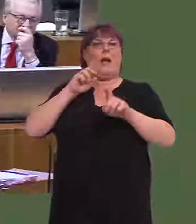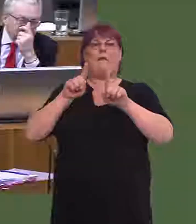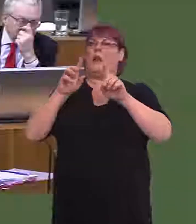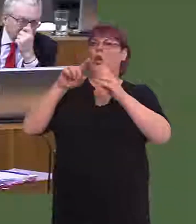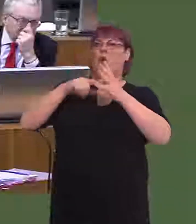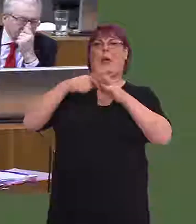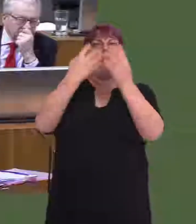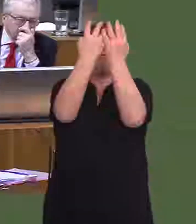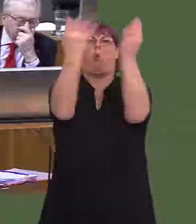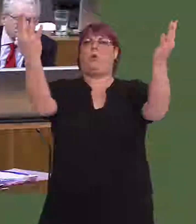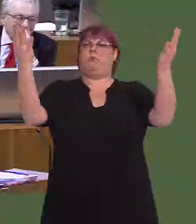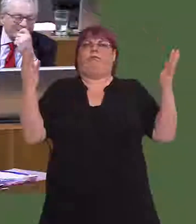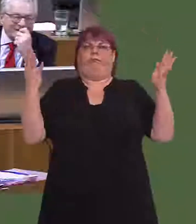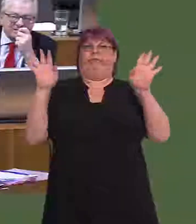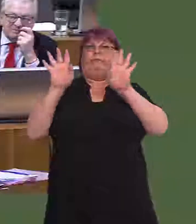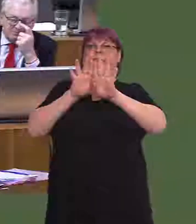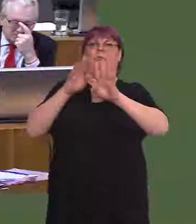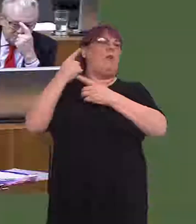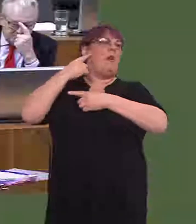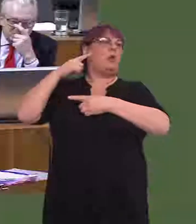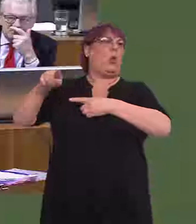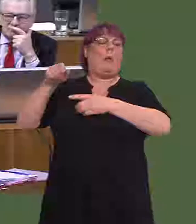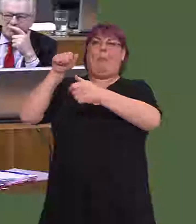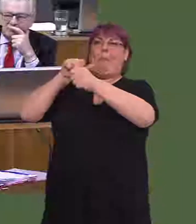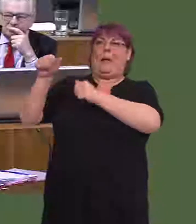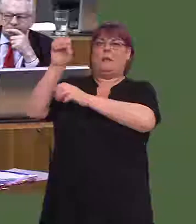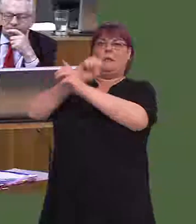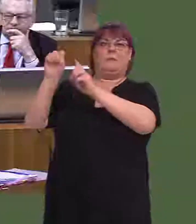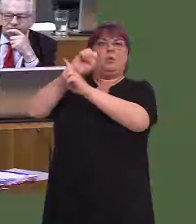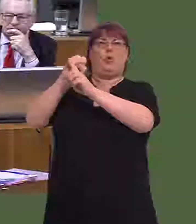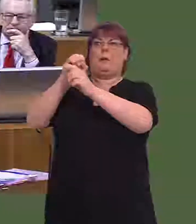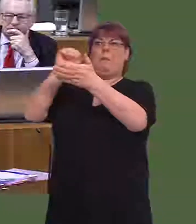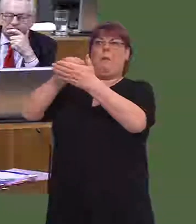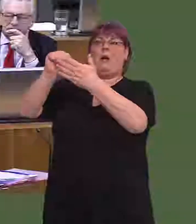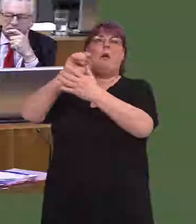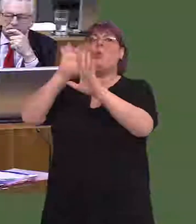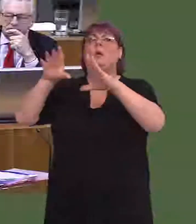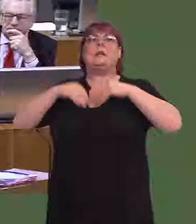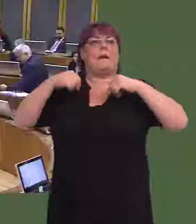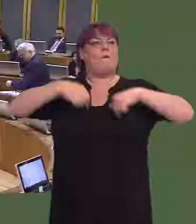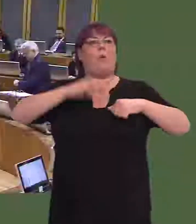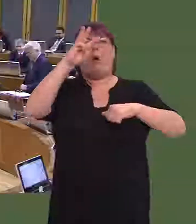our backs on our biggest market in Europe is not acceptable to the people of Wales and nor, I believe, to her party nor mine. Leanne Wood AM: Have a word with your leader, then.